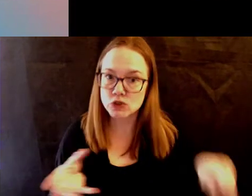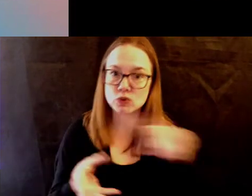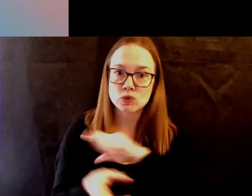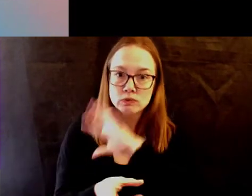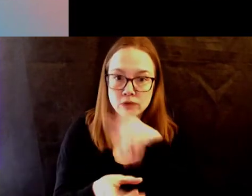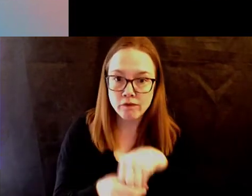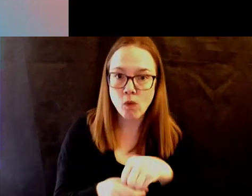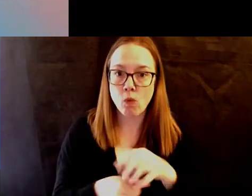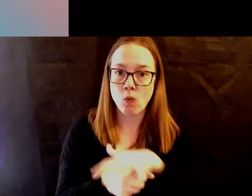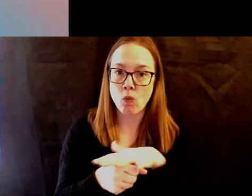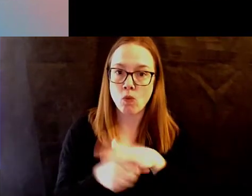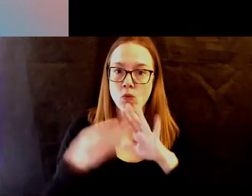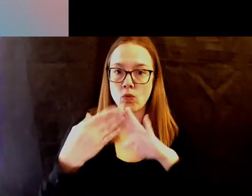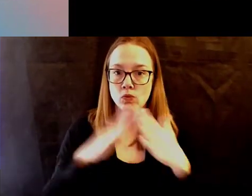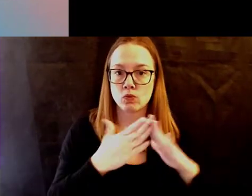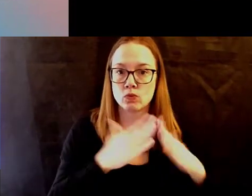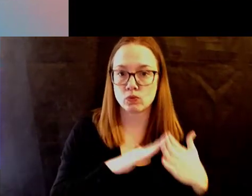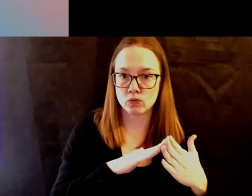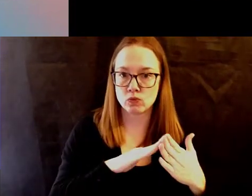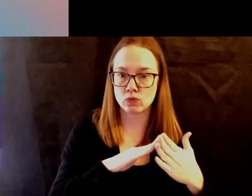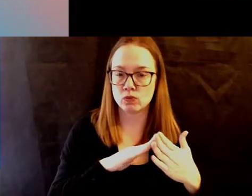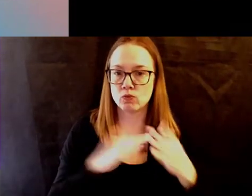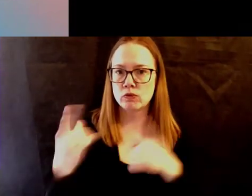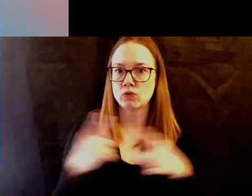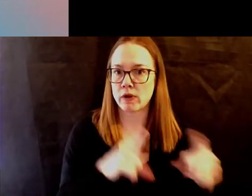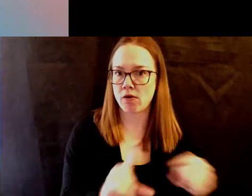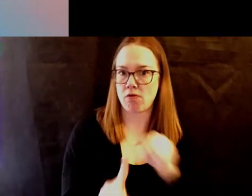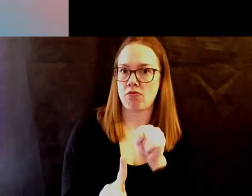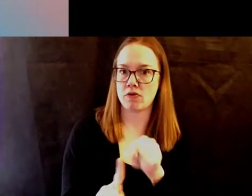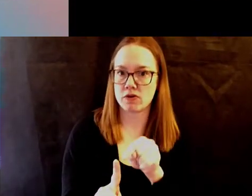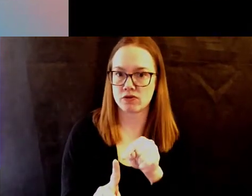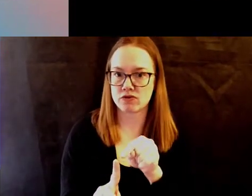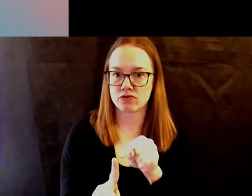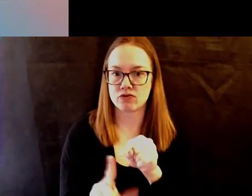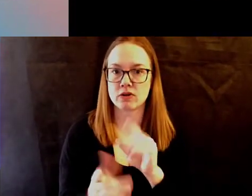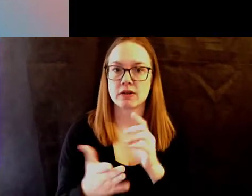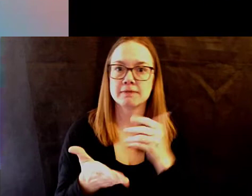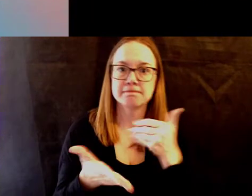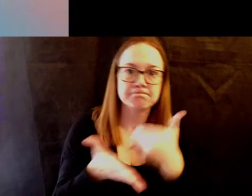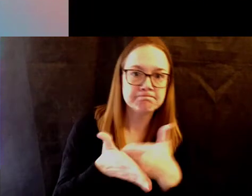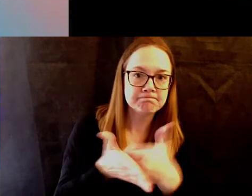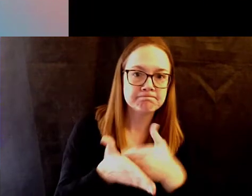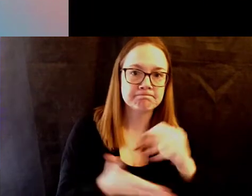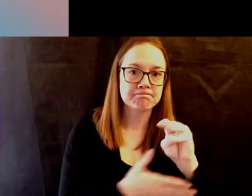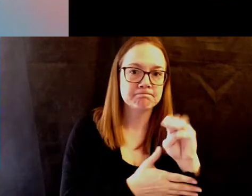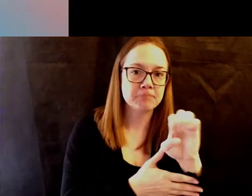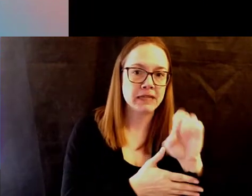going on there, to stay in close contact with their media and local community as well and see